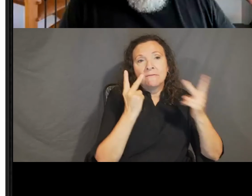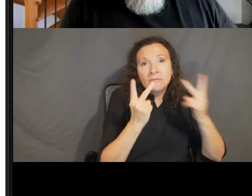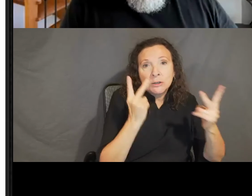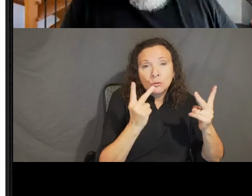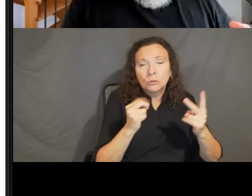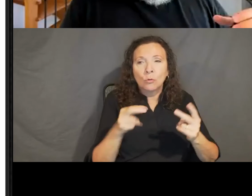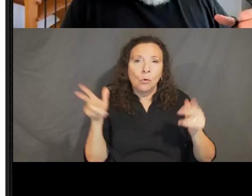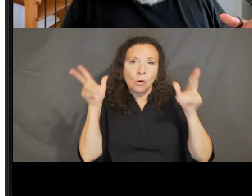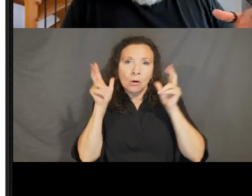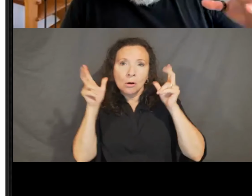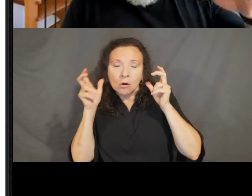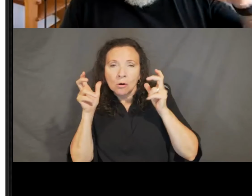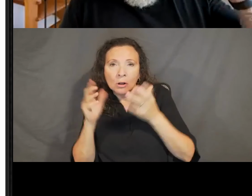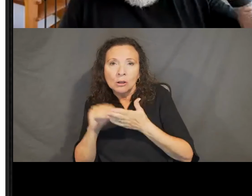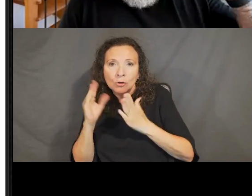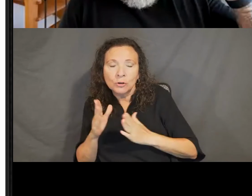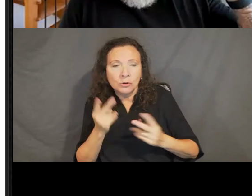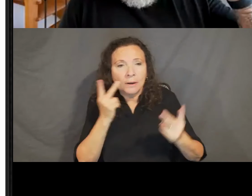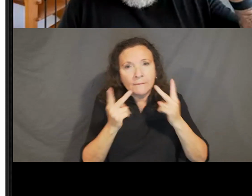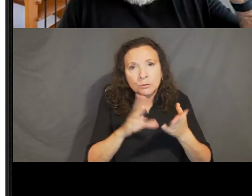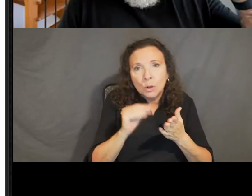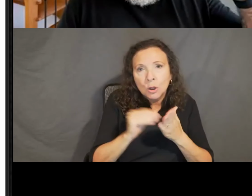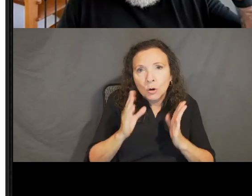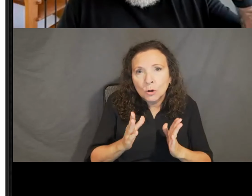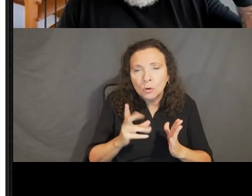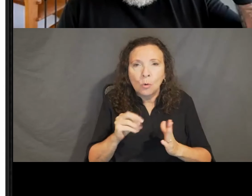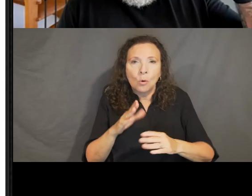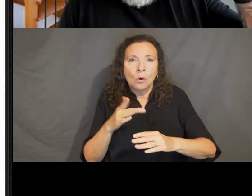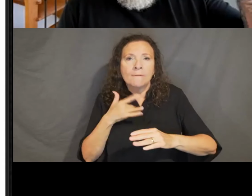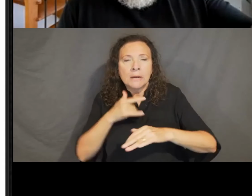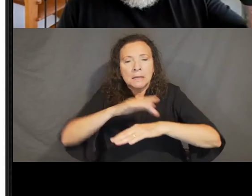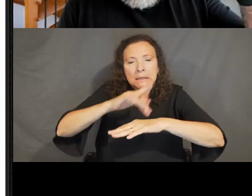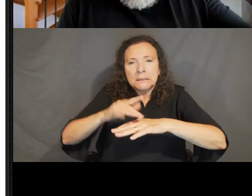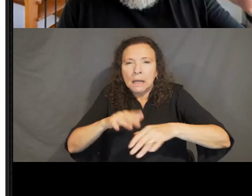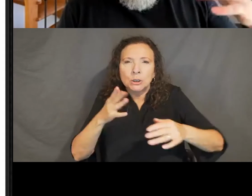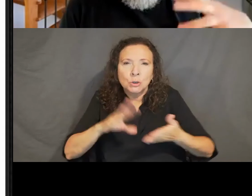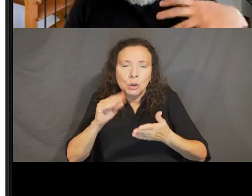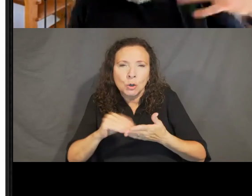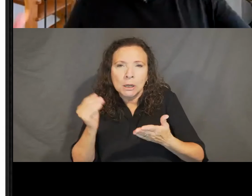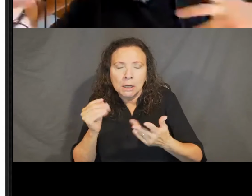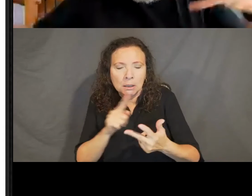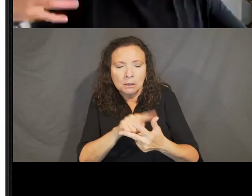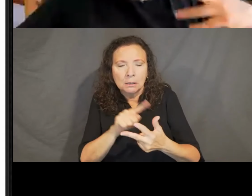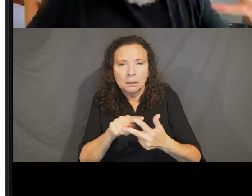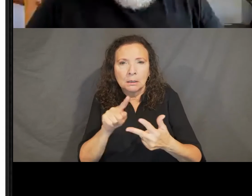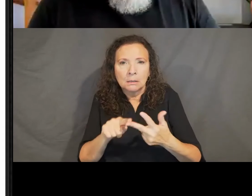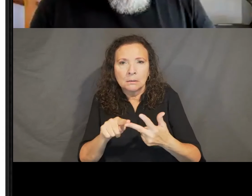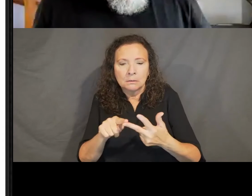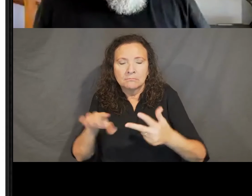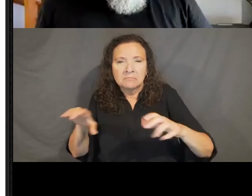learners -- basically meaning we learn through sight, hearing, or action, movement -- and